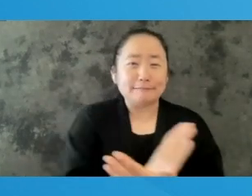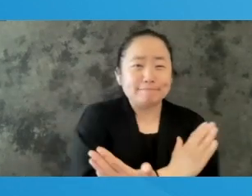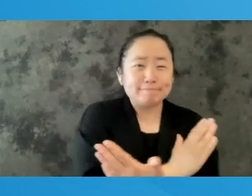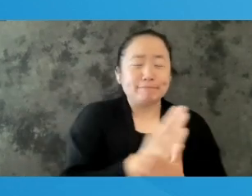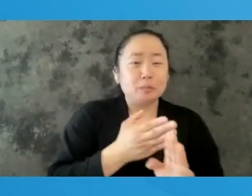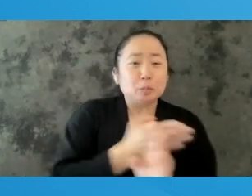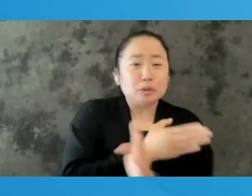well.